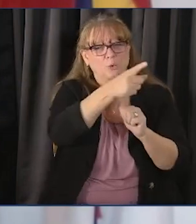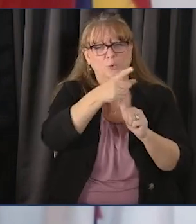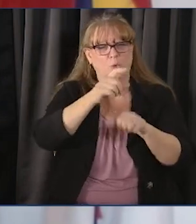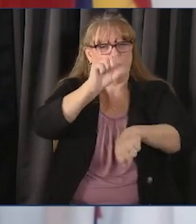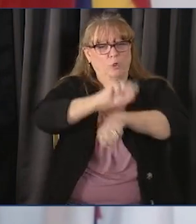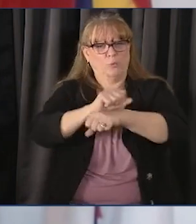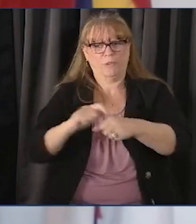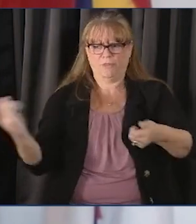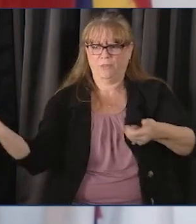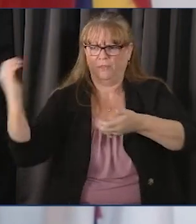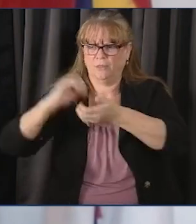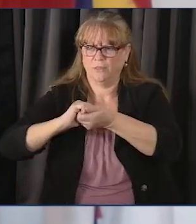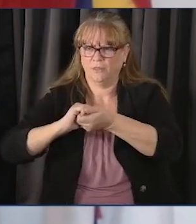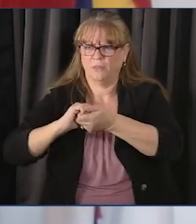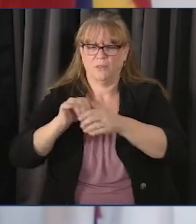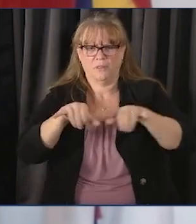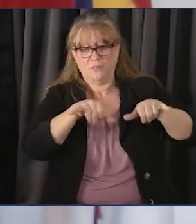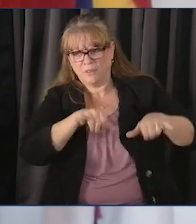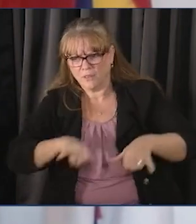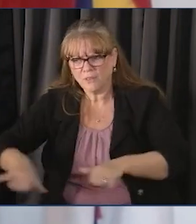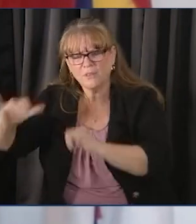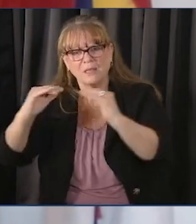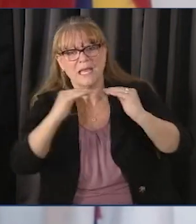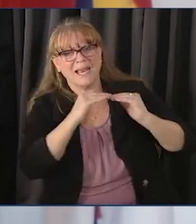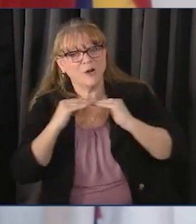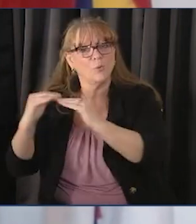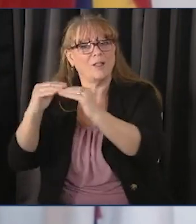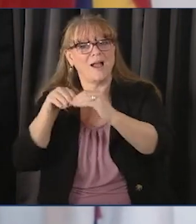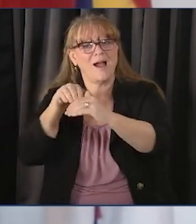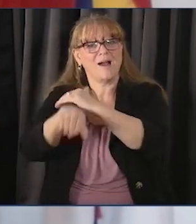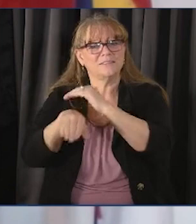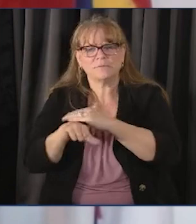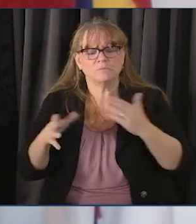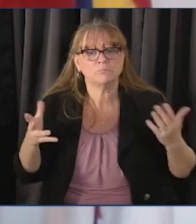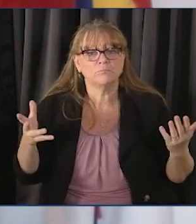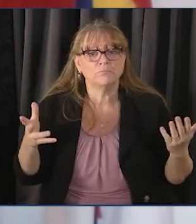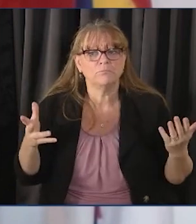yeah um equity and vaccine distribution is a top priority for us what does that mean